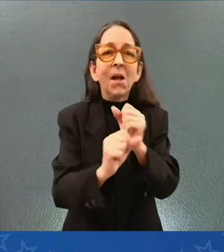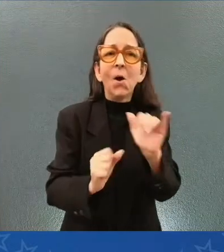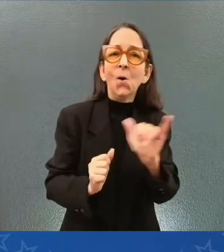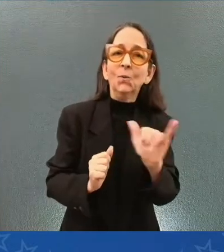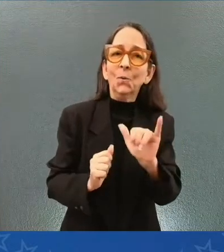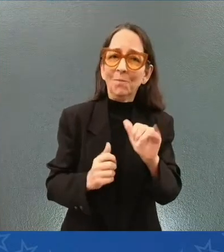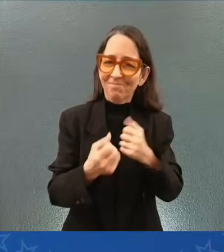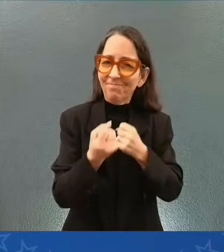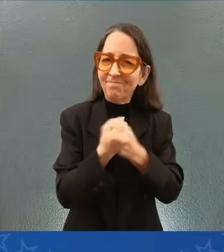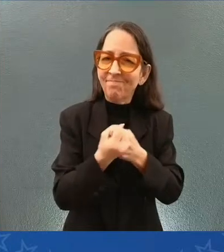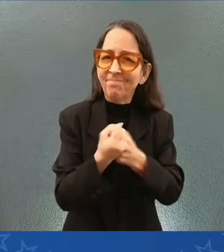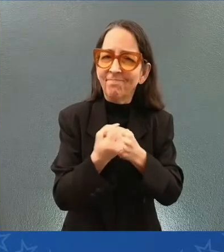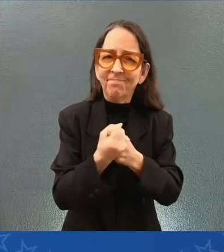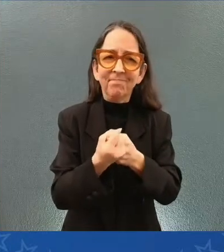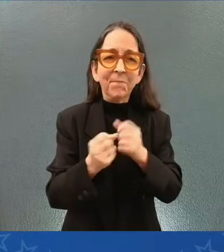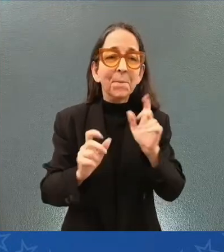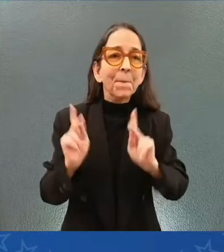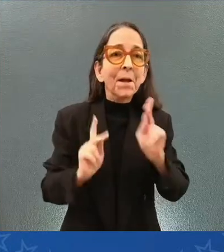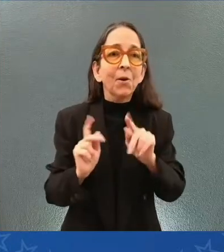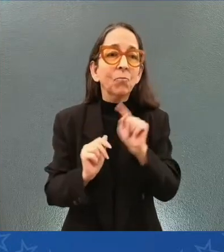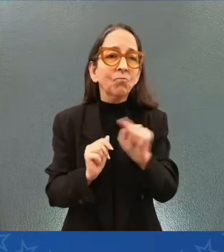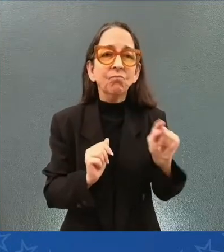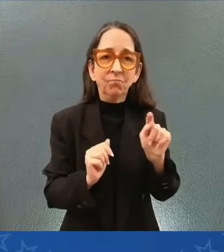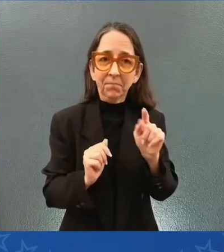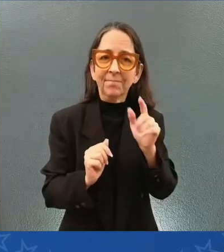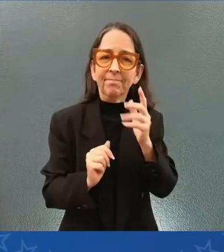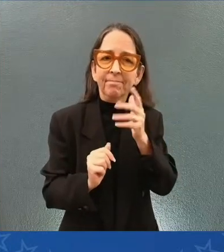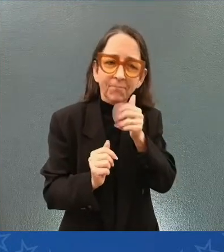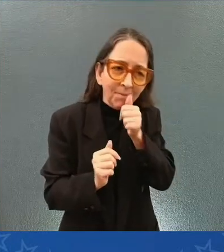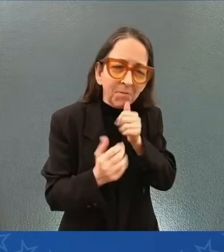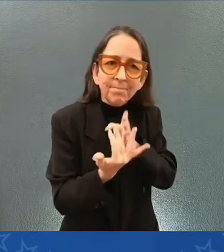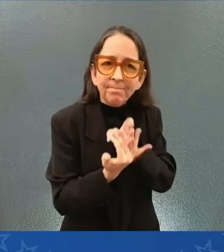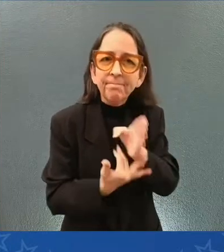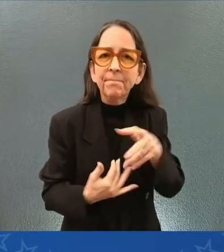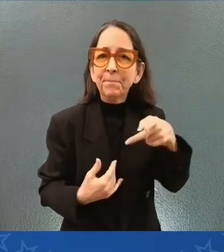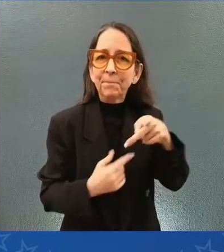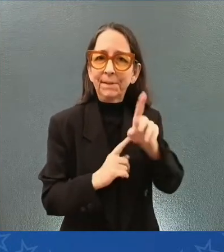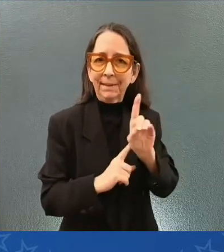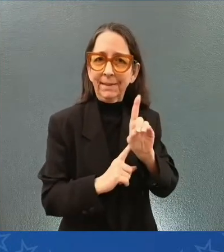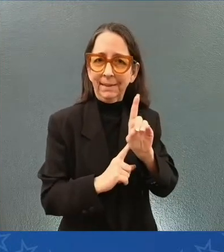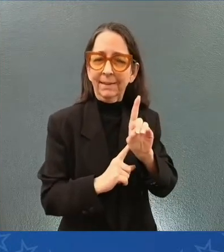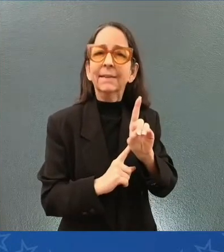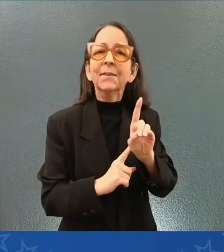Channeling his endearing personality to advance treatments, move us closer to a cure,